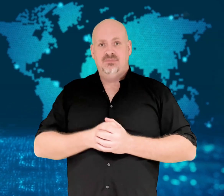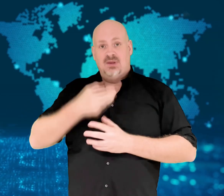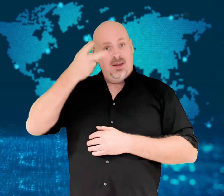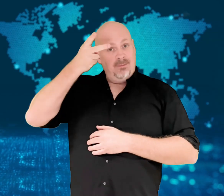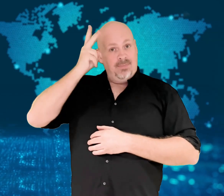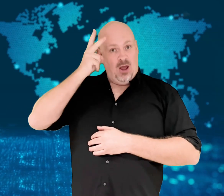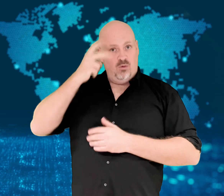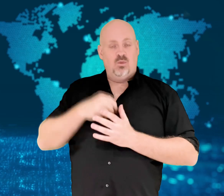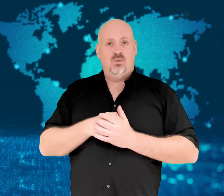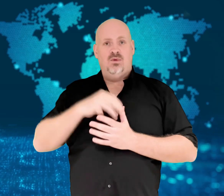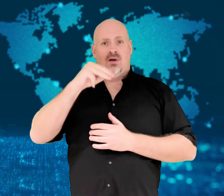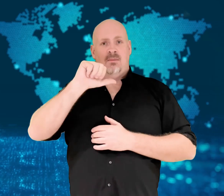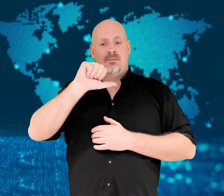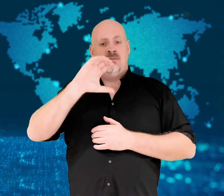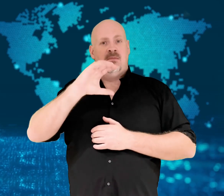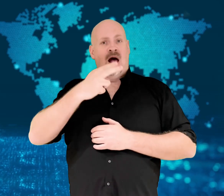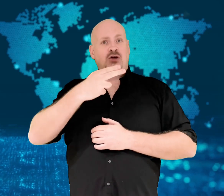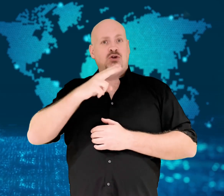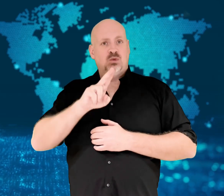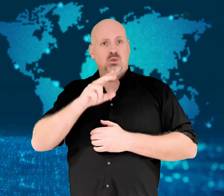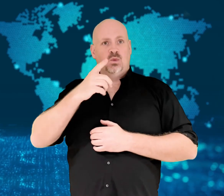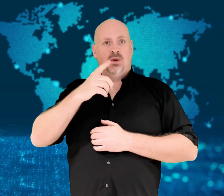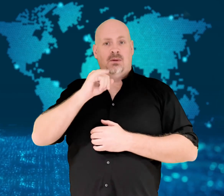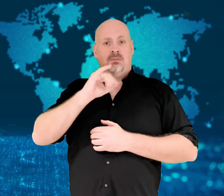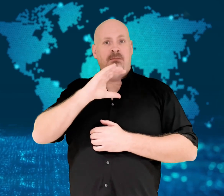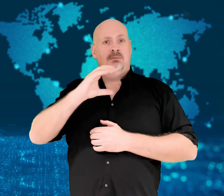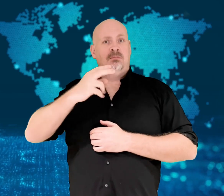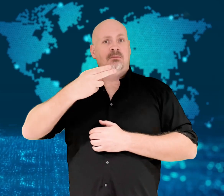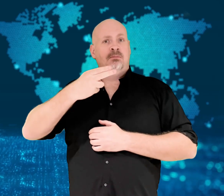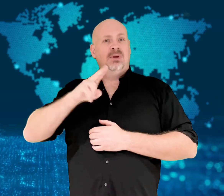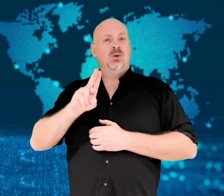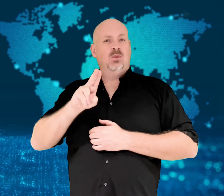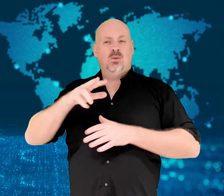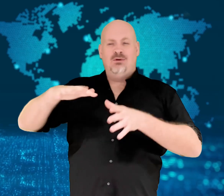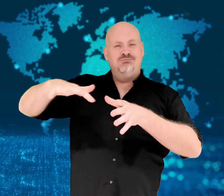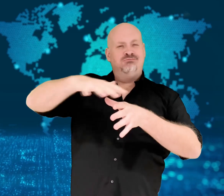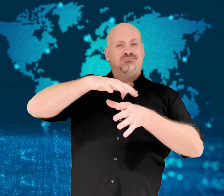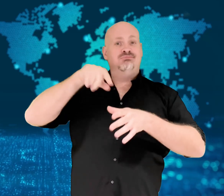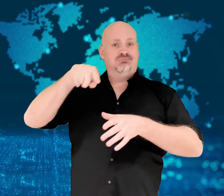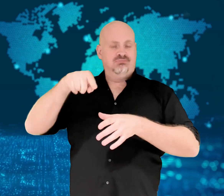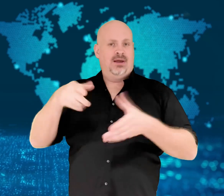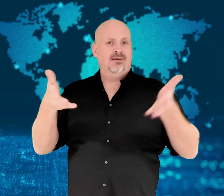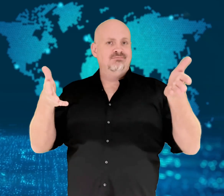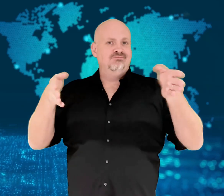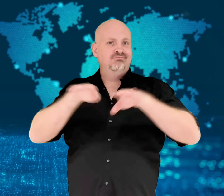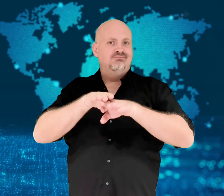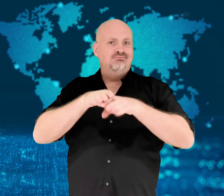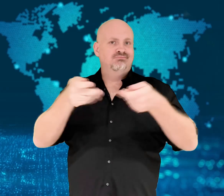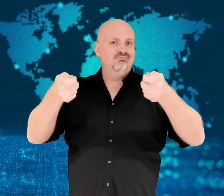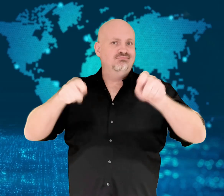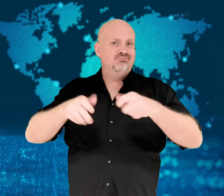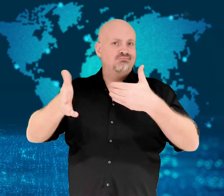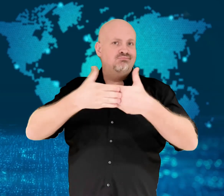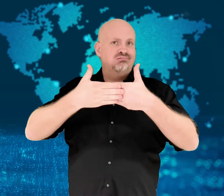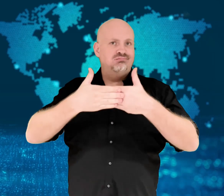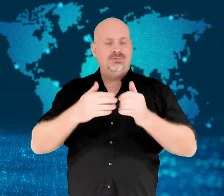Machu Picchu shut down